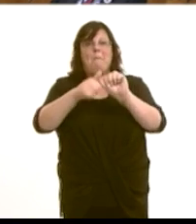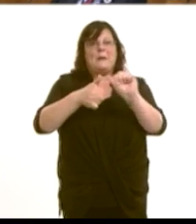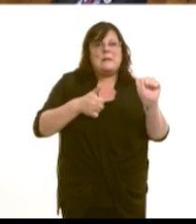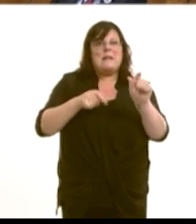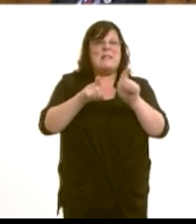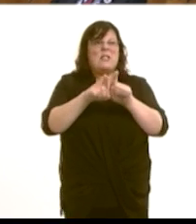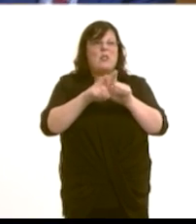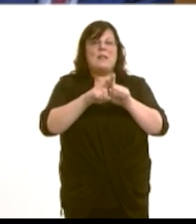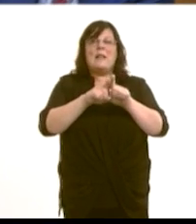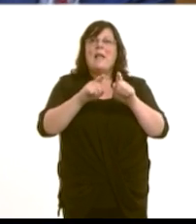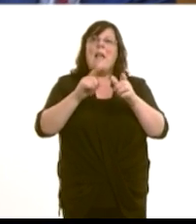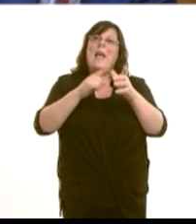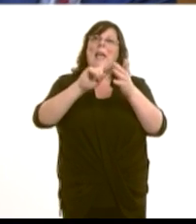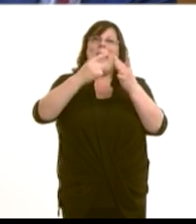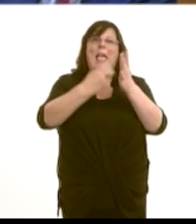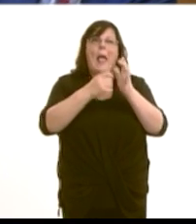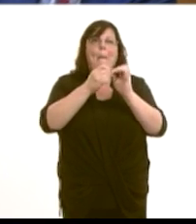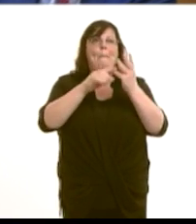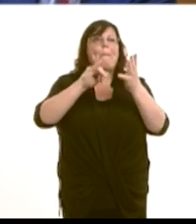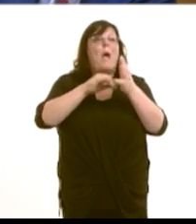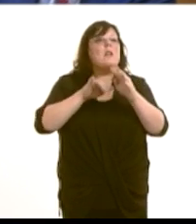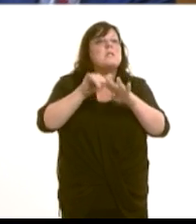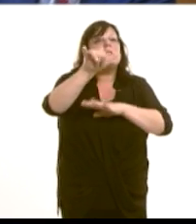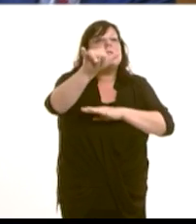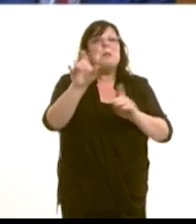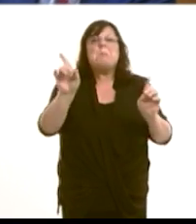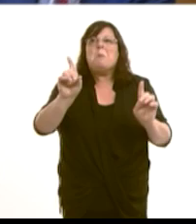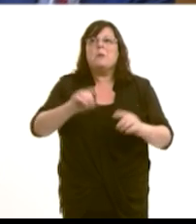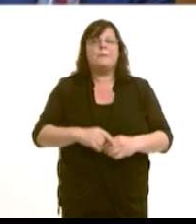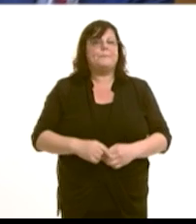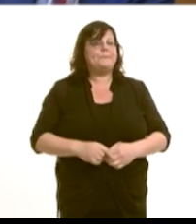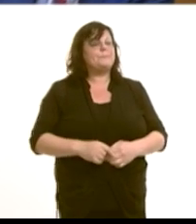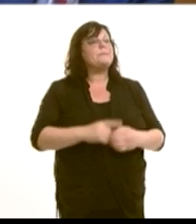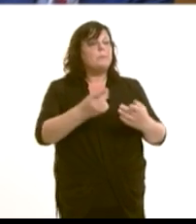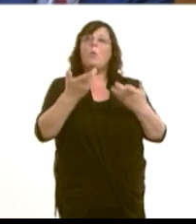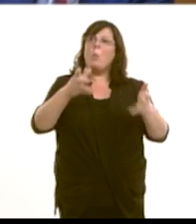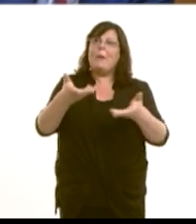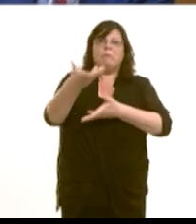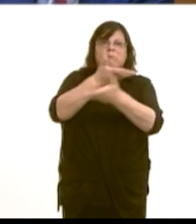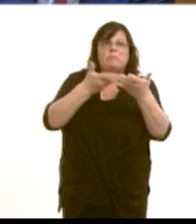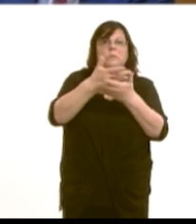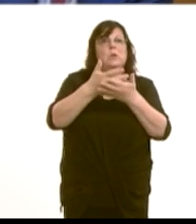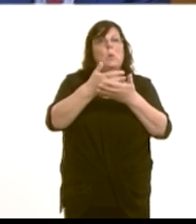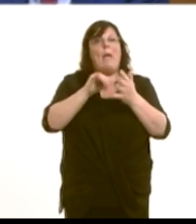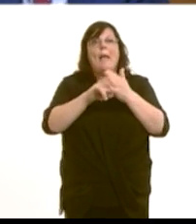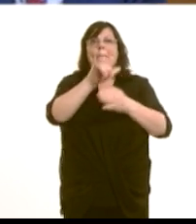OAQ(5)0094(FM) Carwyn Jones: We are in regular dialogue with anchor companies and the economy Secretary met with Airbus last Friday.